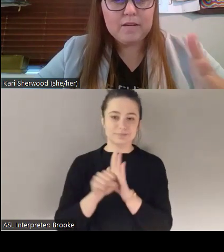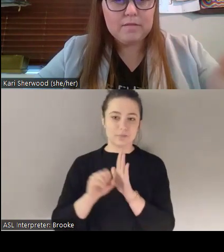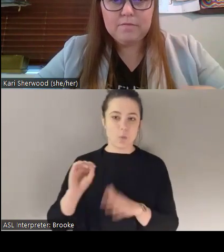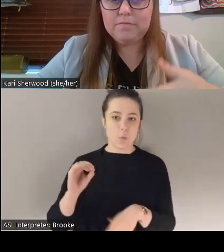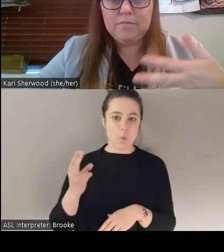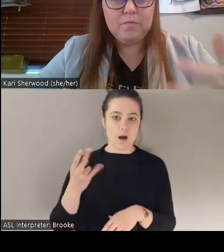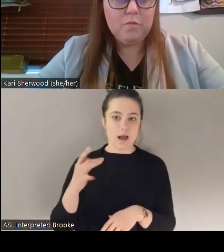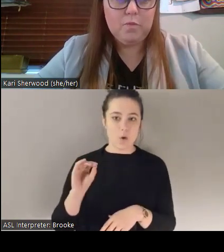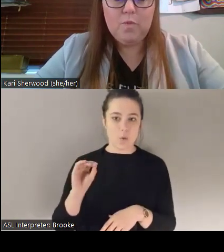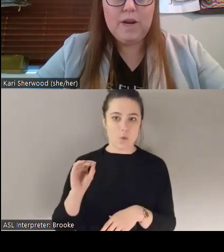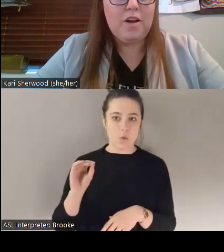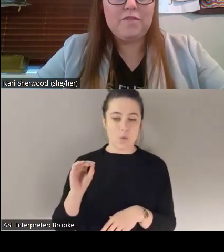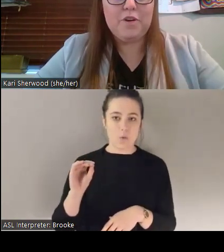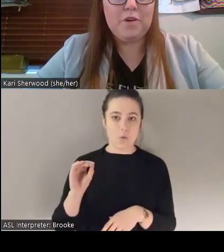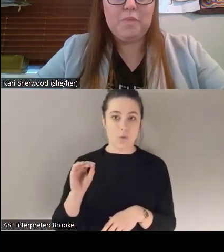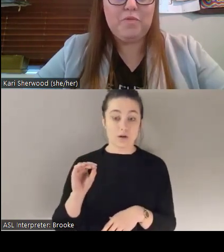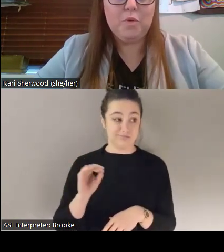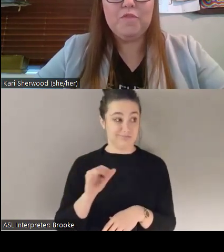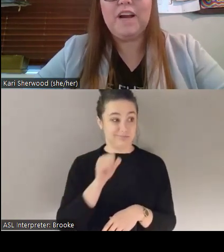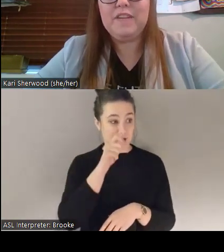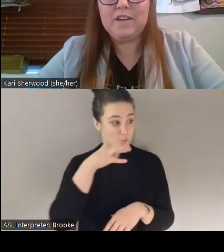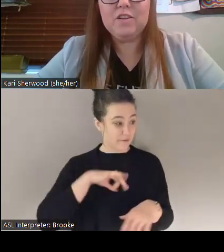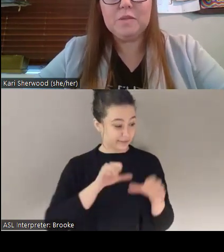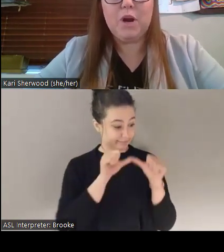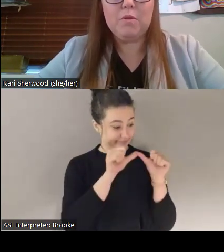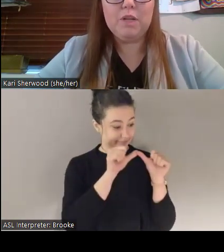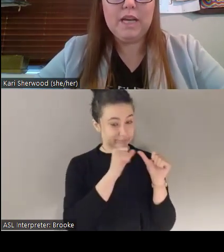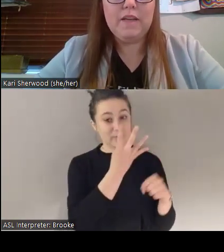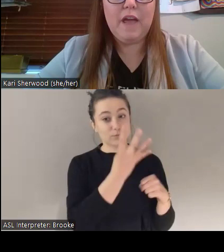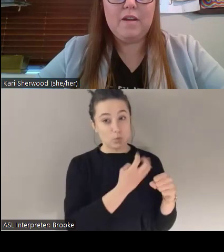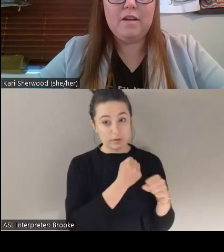That went on for four or five years, probably, and then